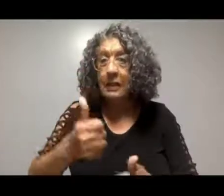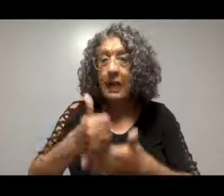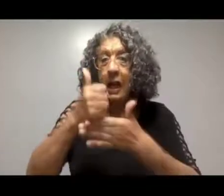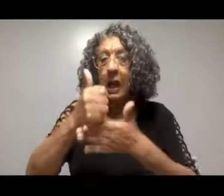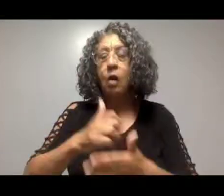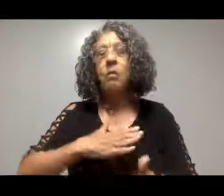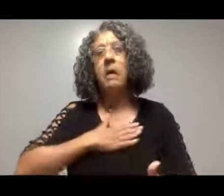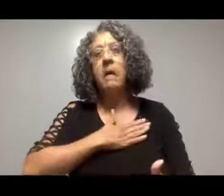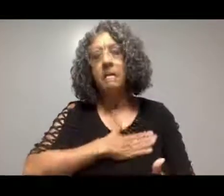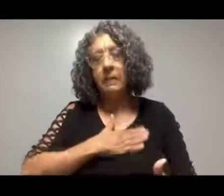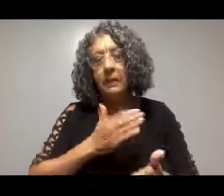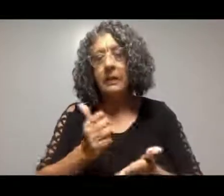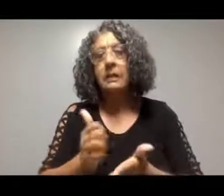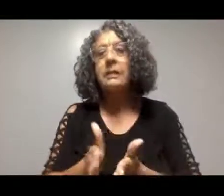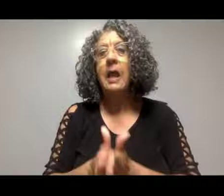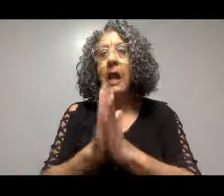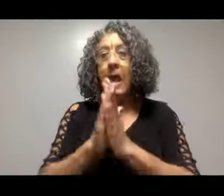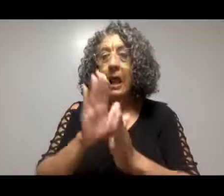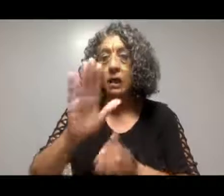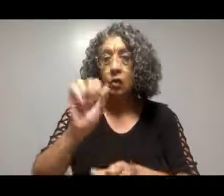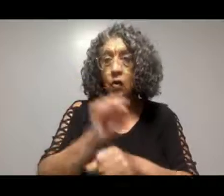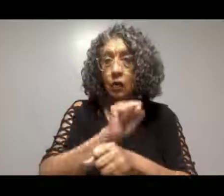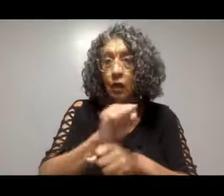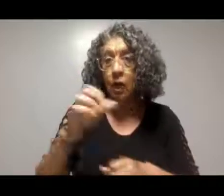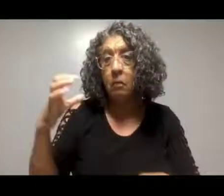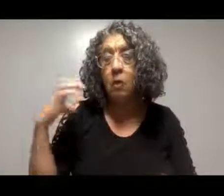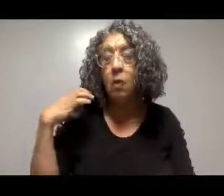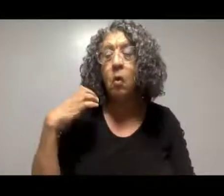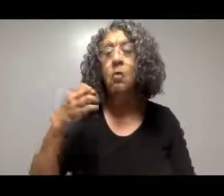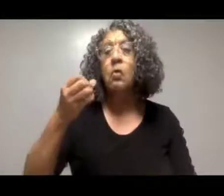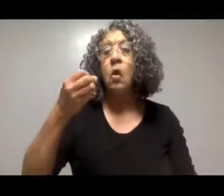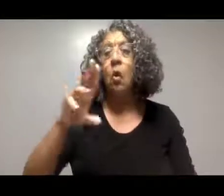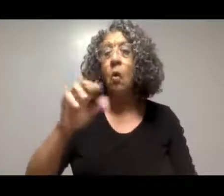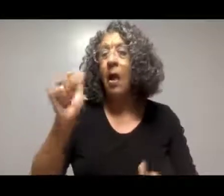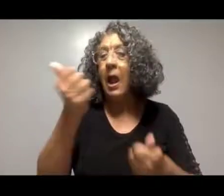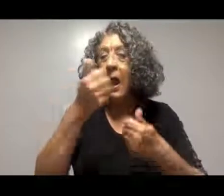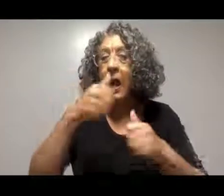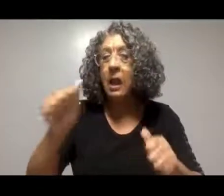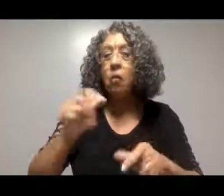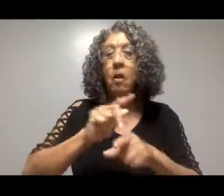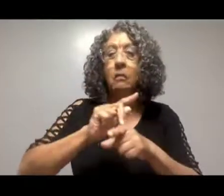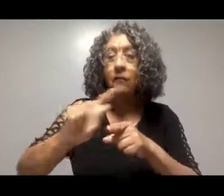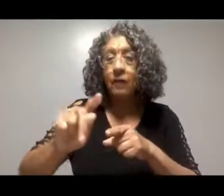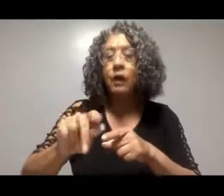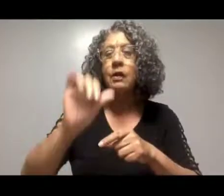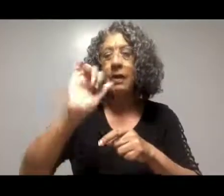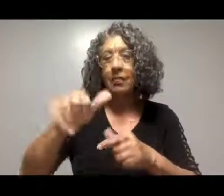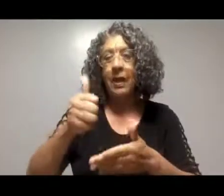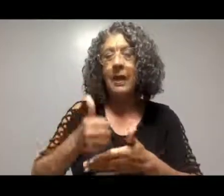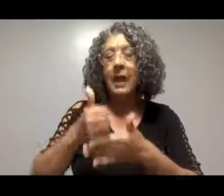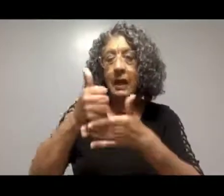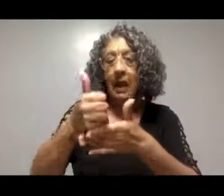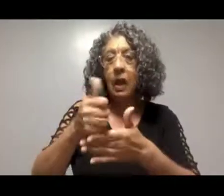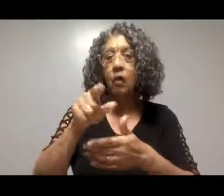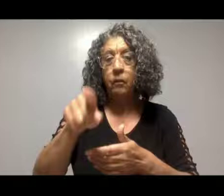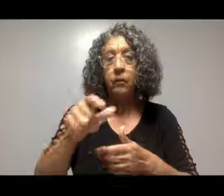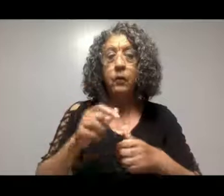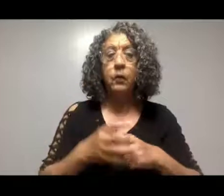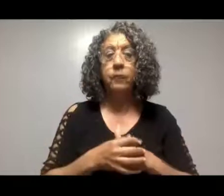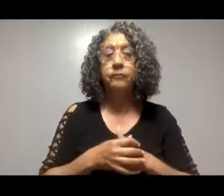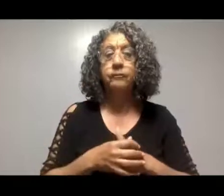If you need help please ask your job coach or any other professional that can help you.